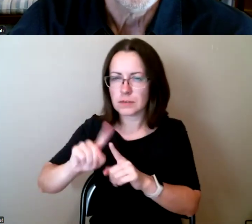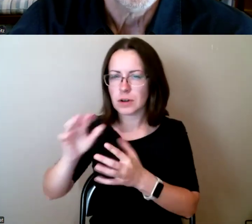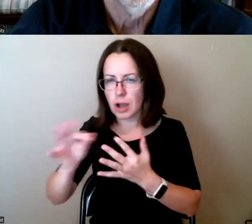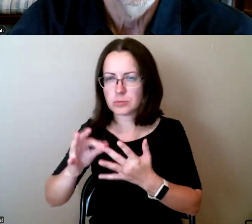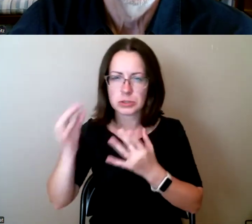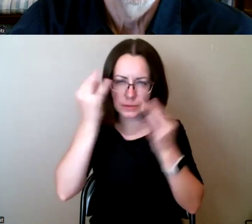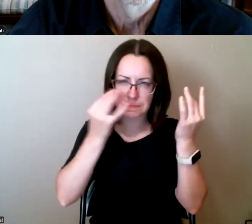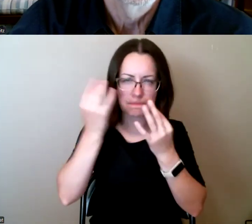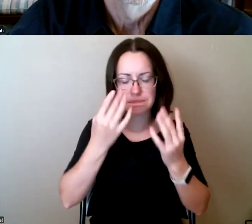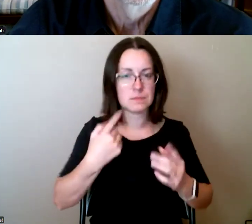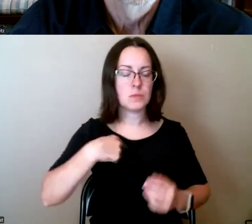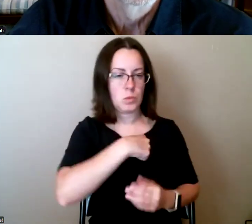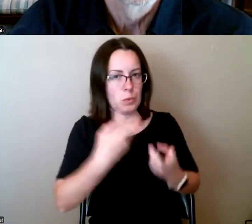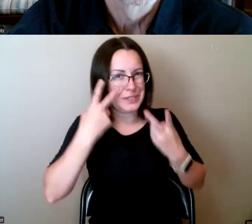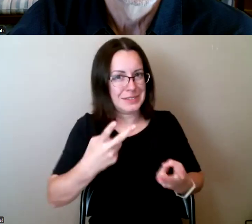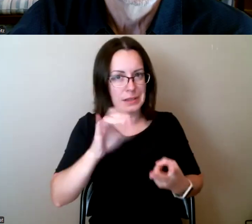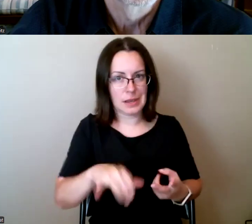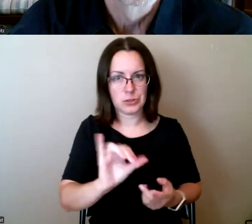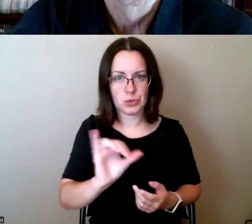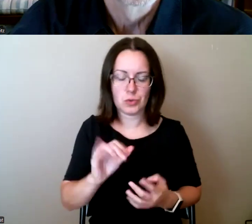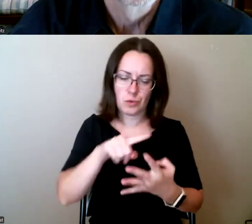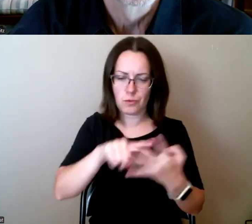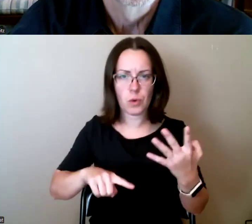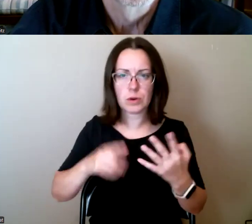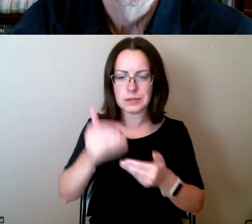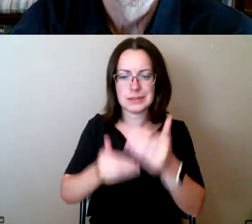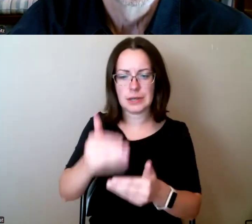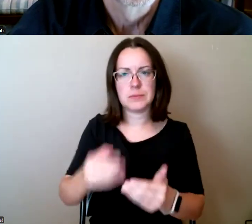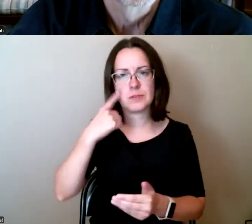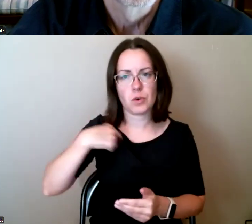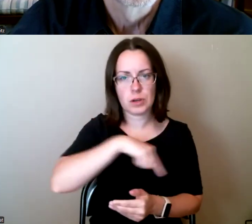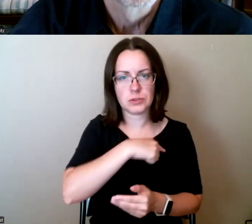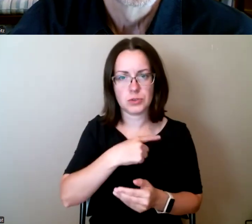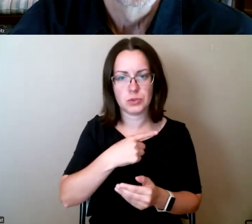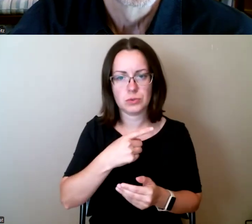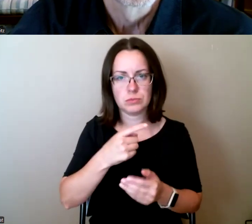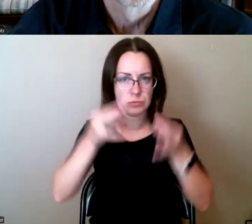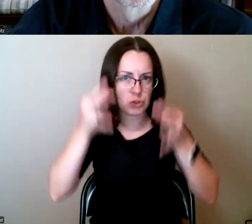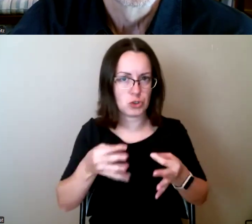are the four elements of making uh decision uh and what we use to determine whether they